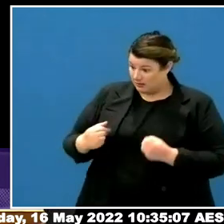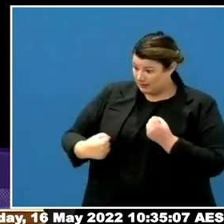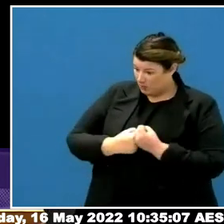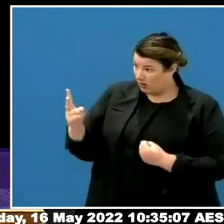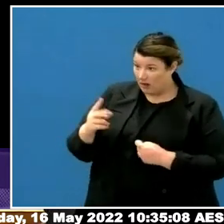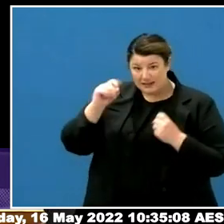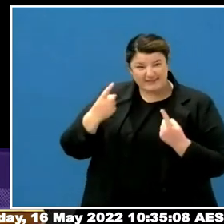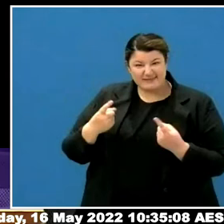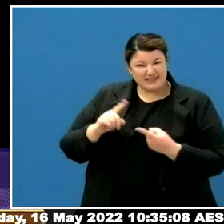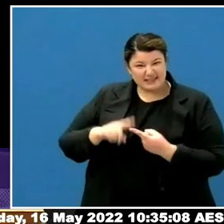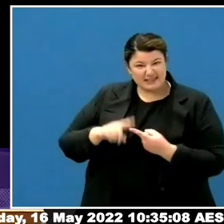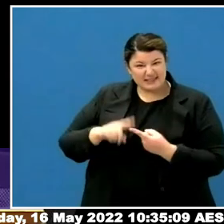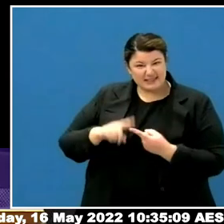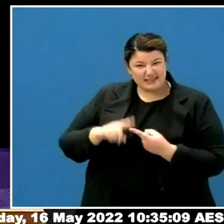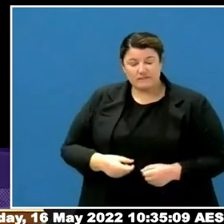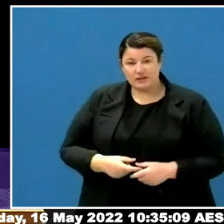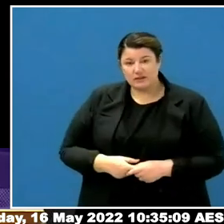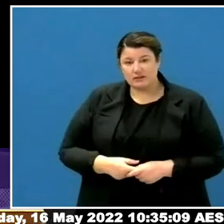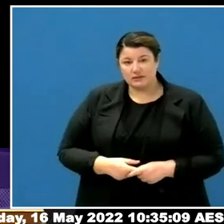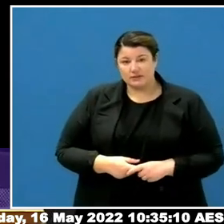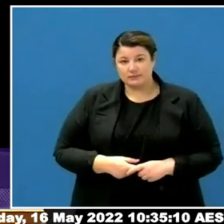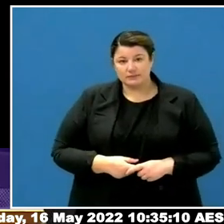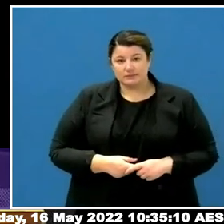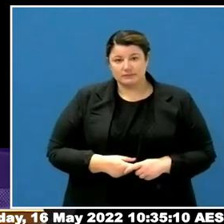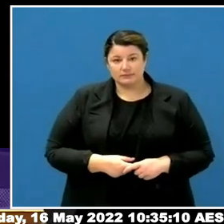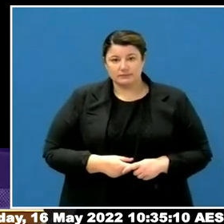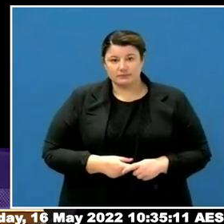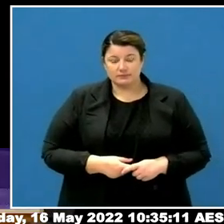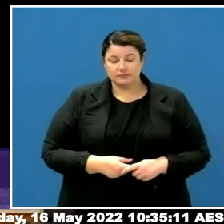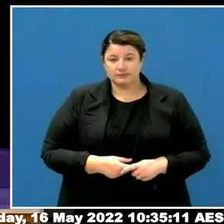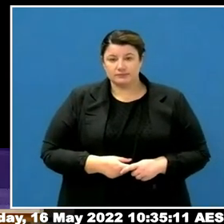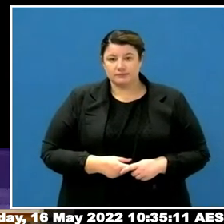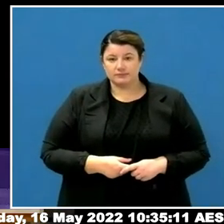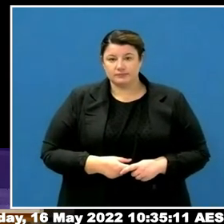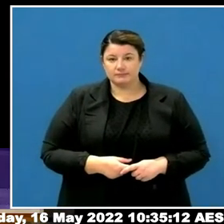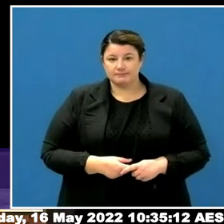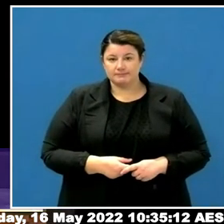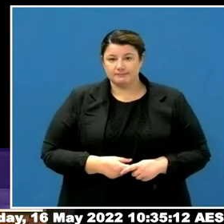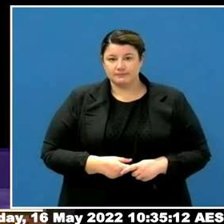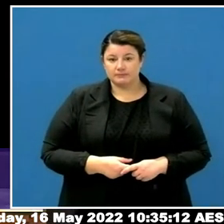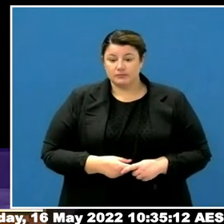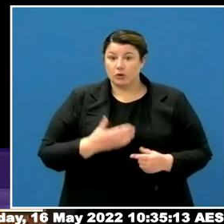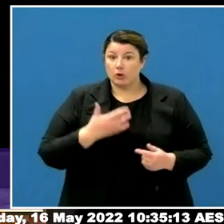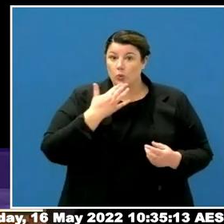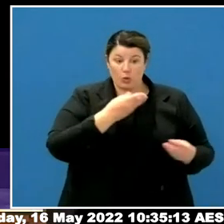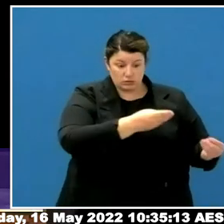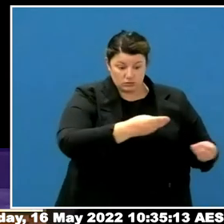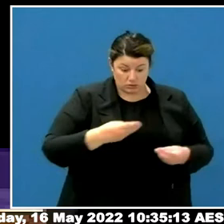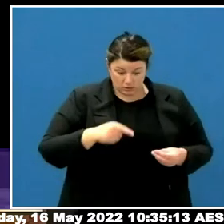In addition, Sally will describe how the quotes she was provided from Afford sometimes